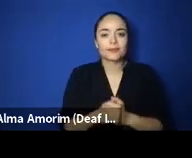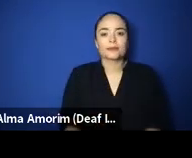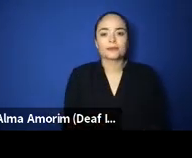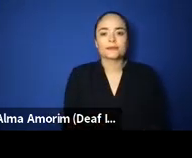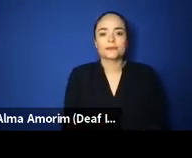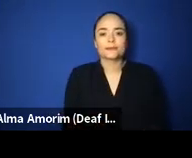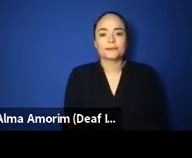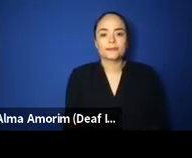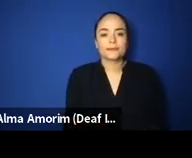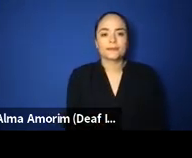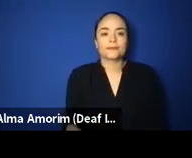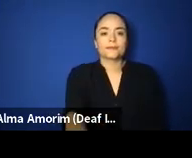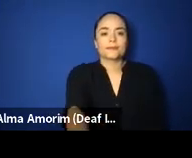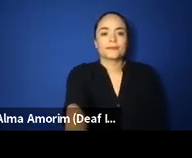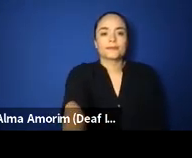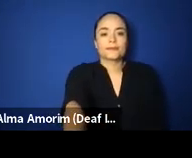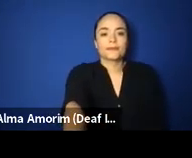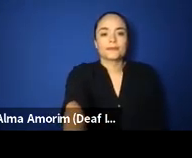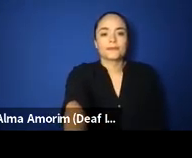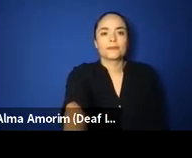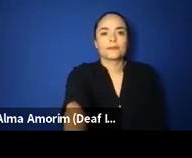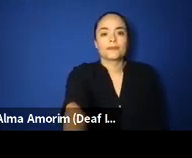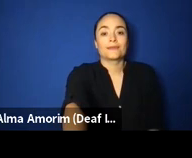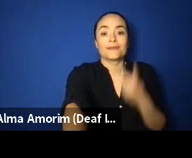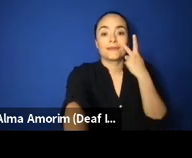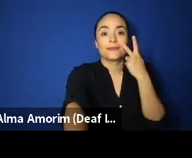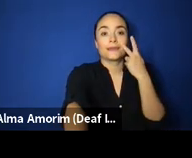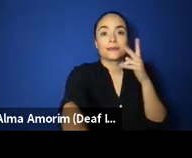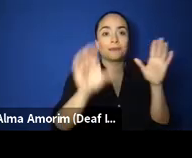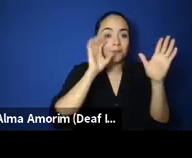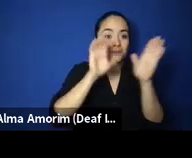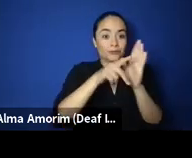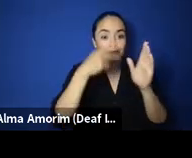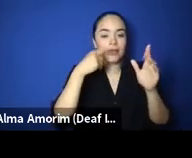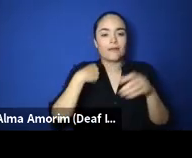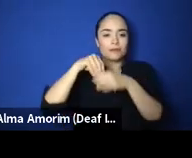at the museum. When it does open, it's free to the First Nation, Métis, Inuit year round, so come, and